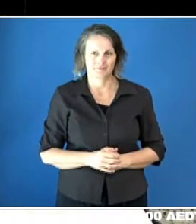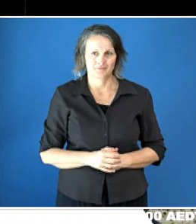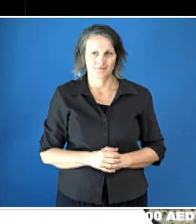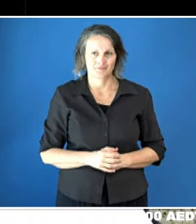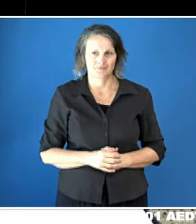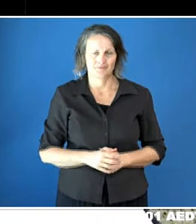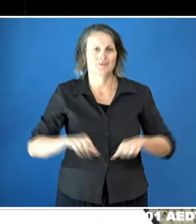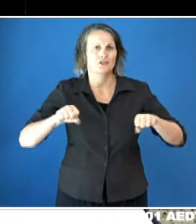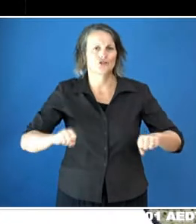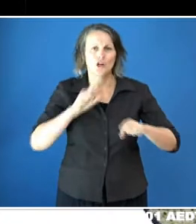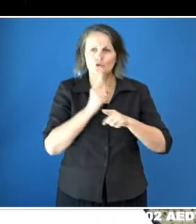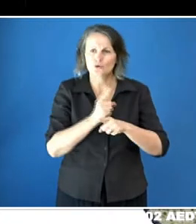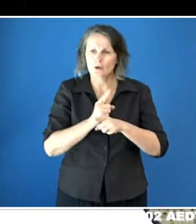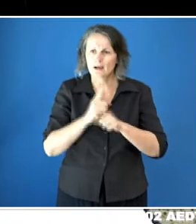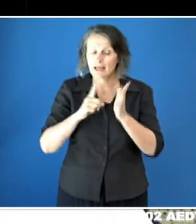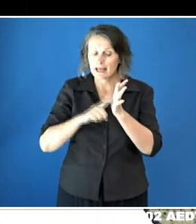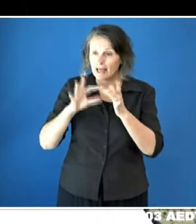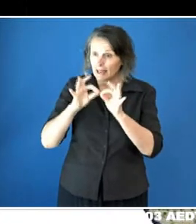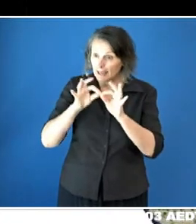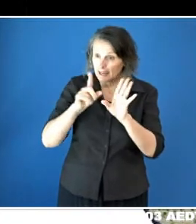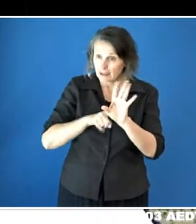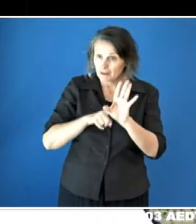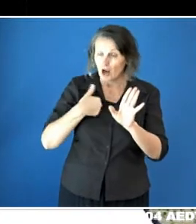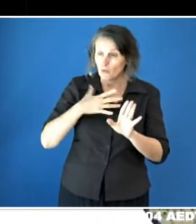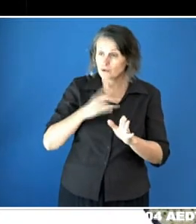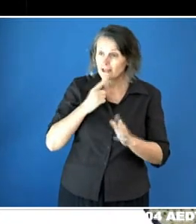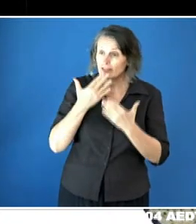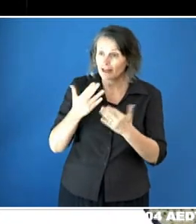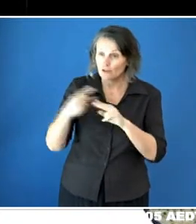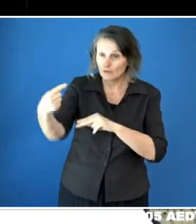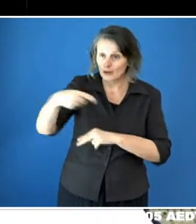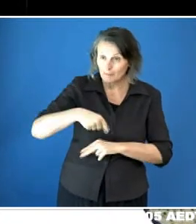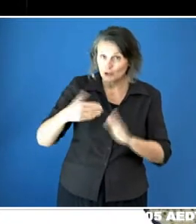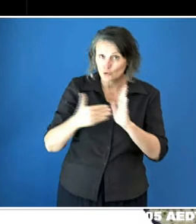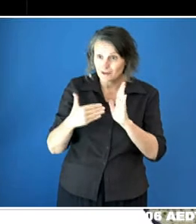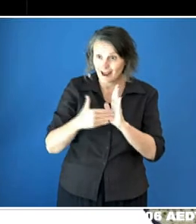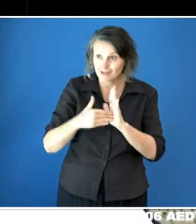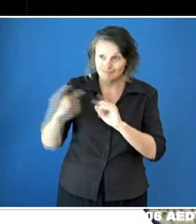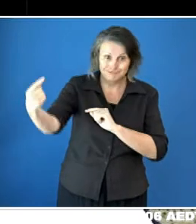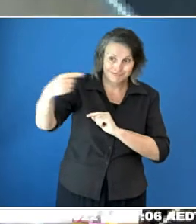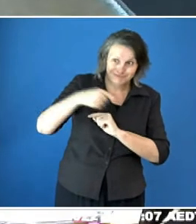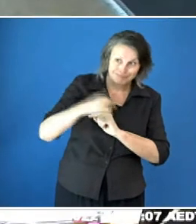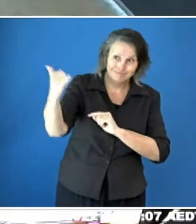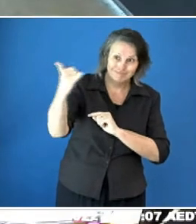Libby, if I may call you that, I want to thank you very much for coming all the way to Hobart to give your evidence today.